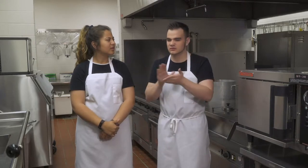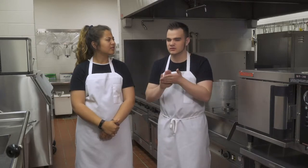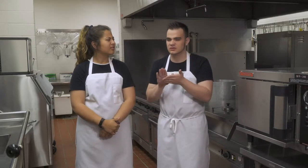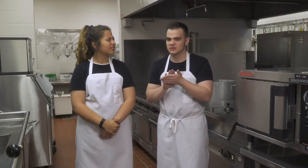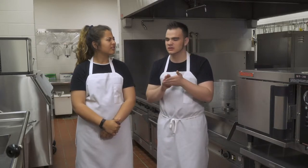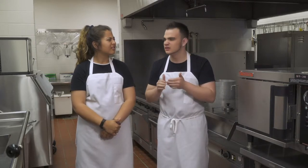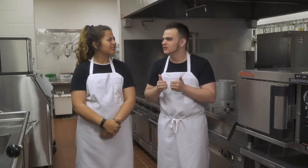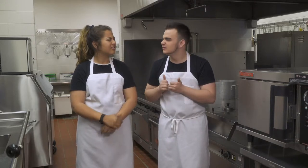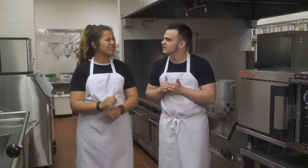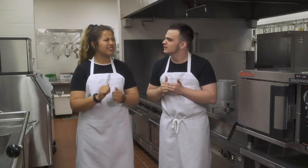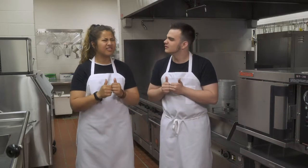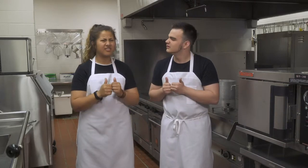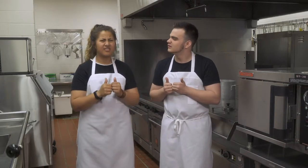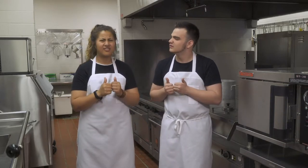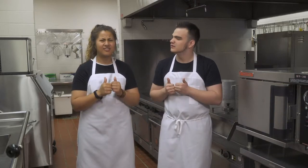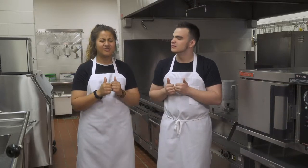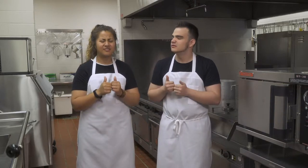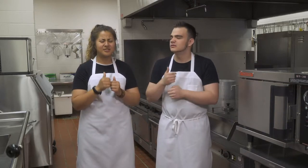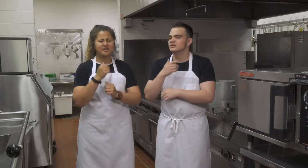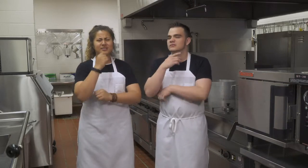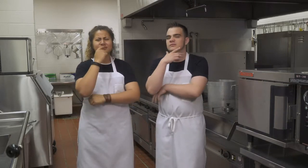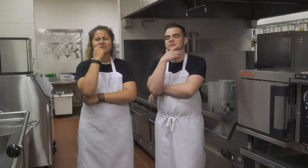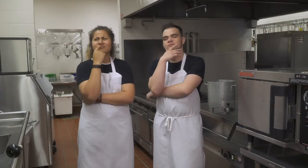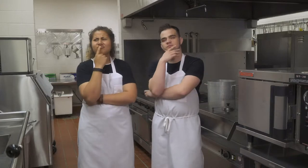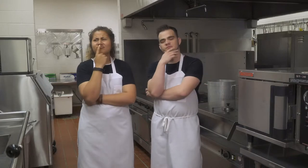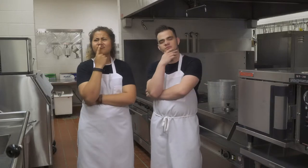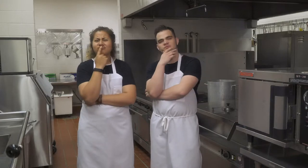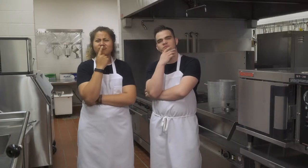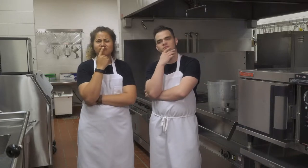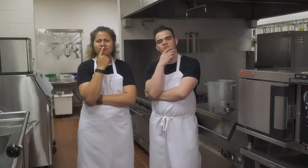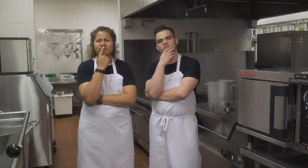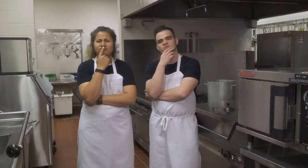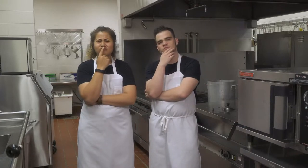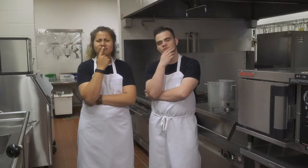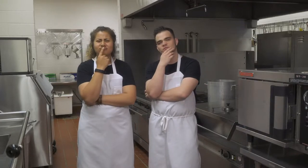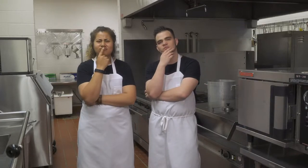How do you clean everything?